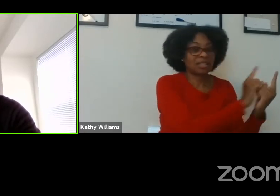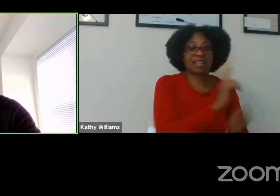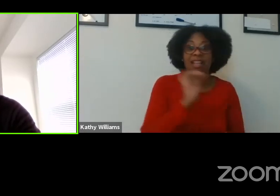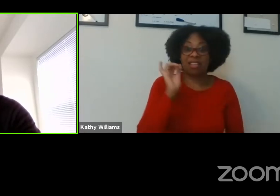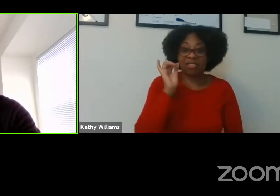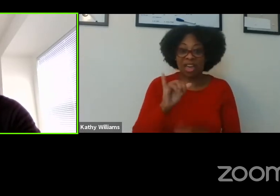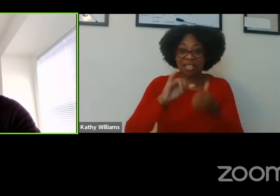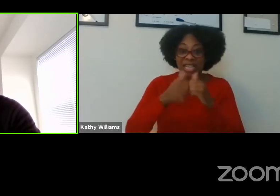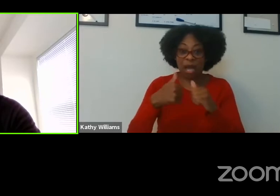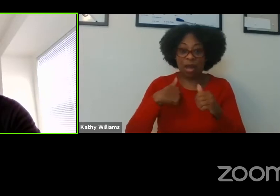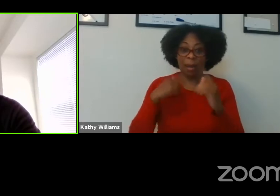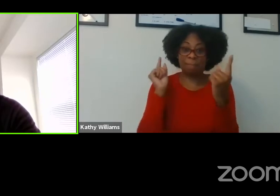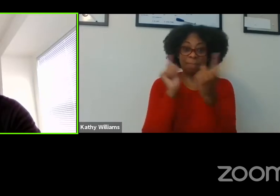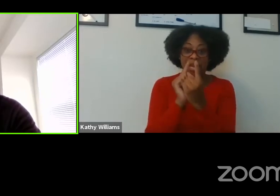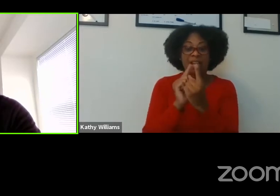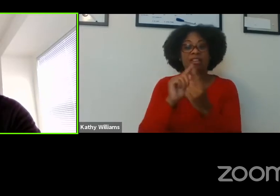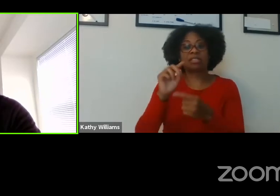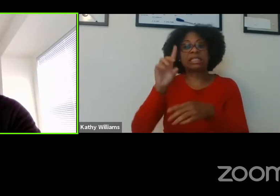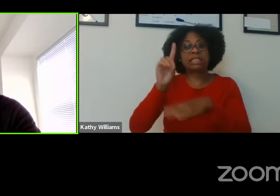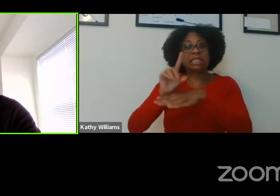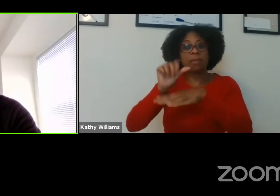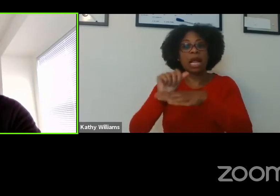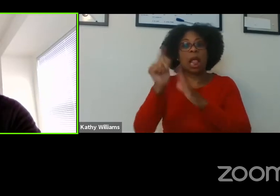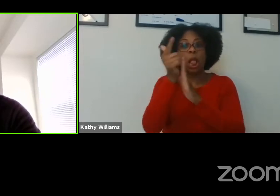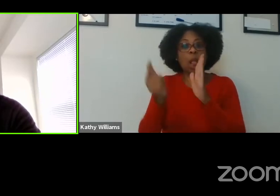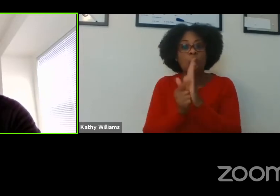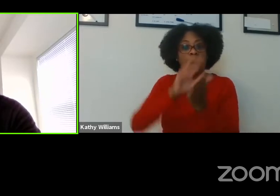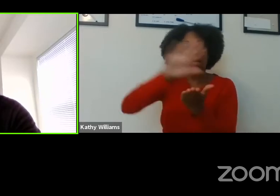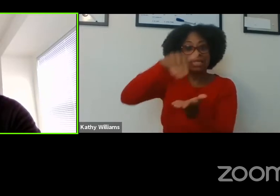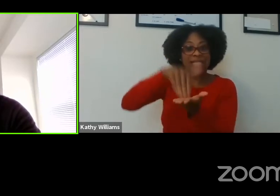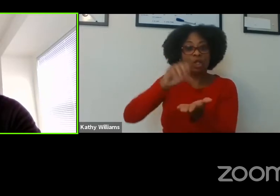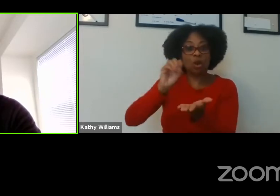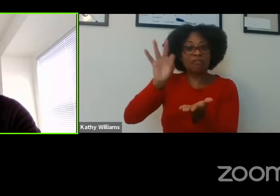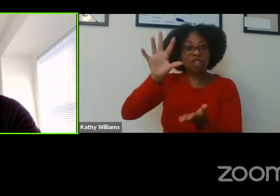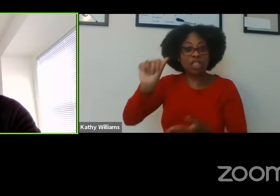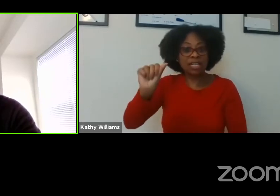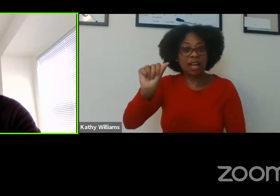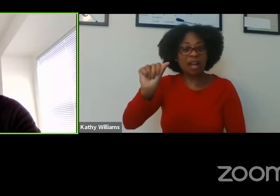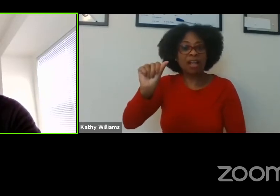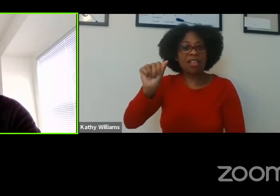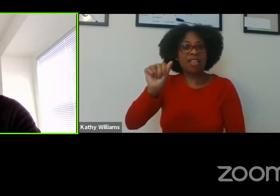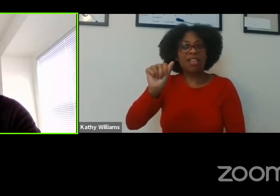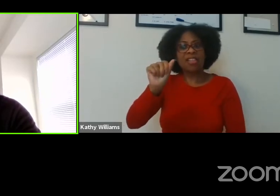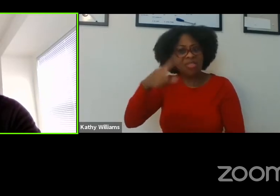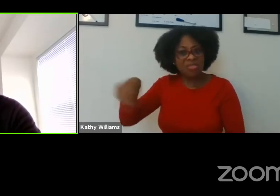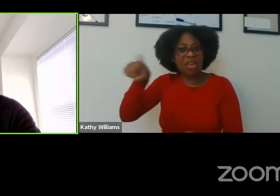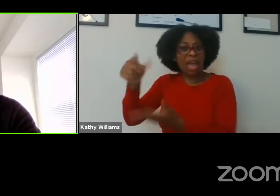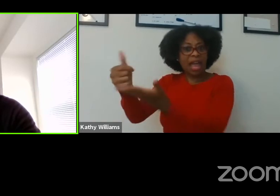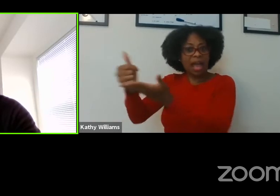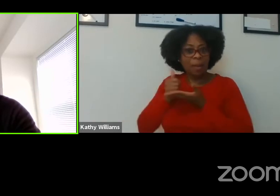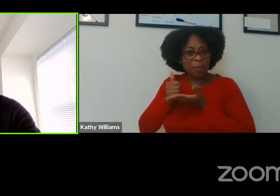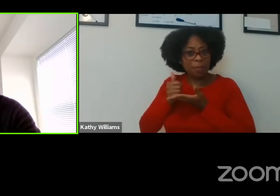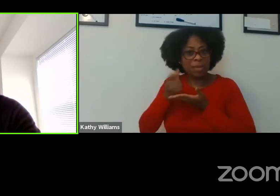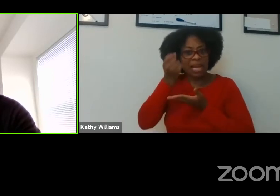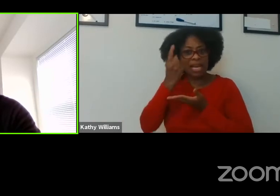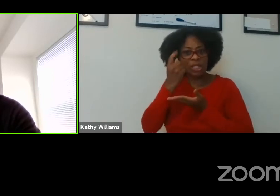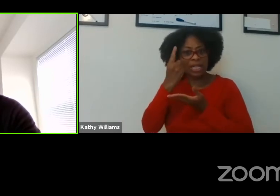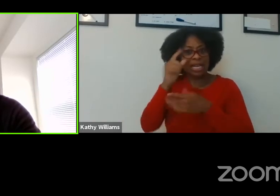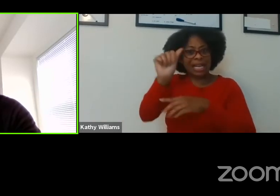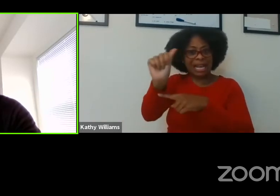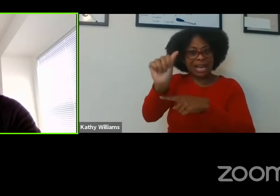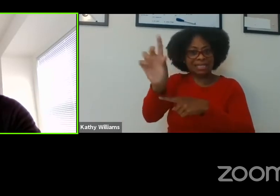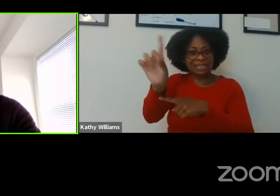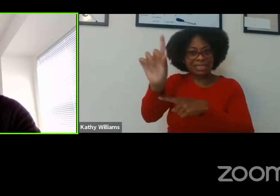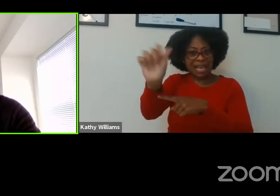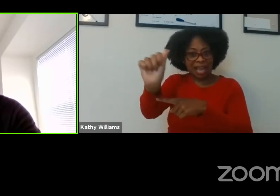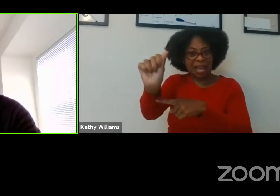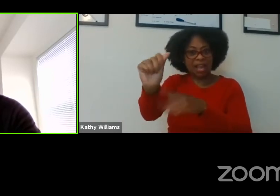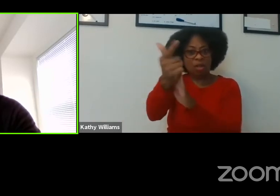disAbility Law Center of Virginia, and they helped me understand ADA, which is a huge,